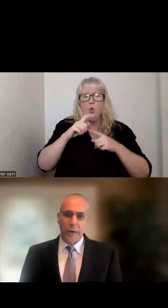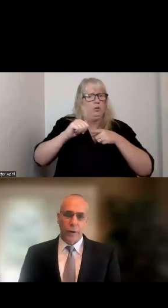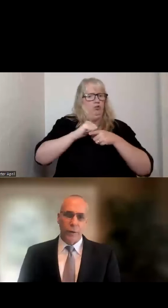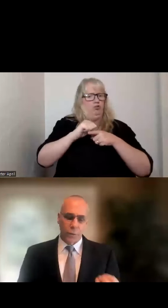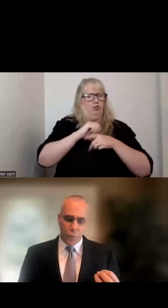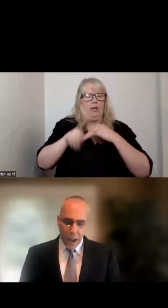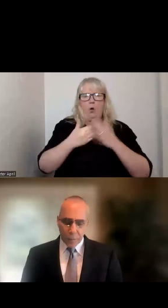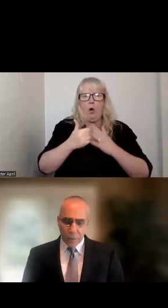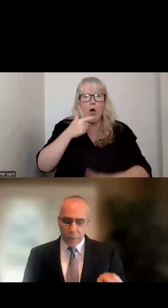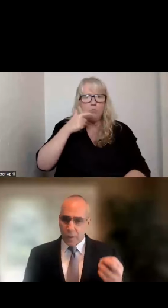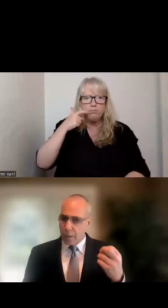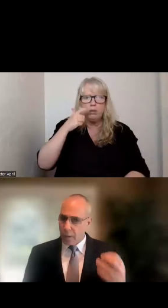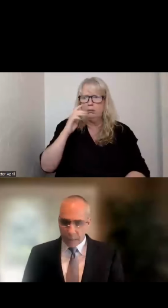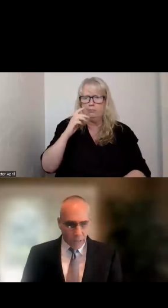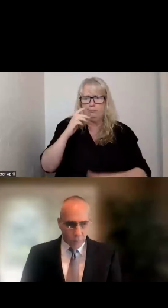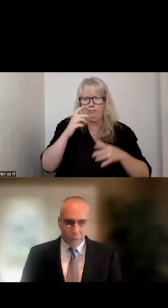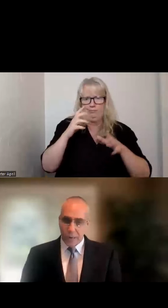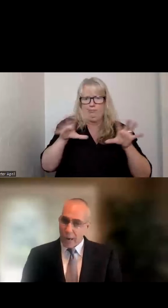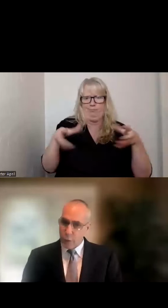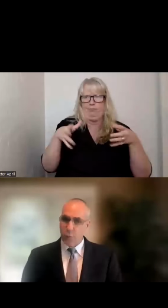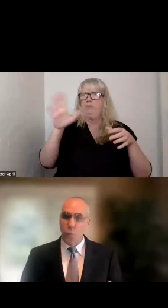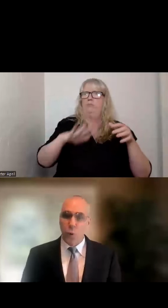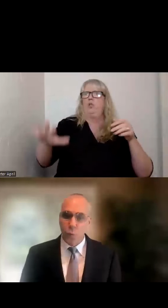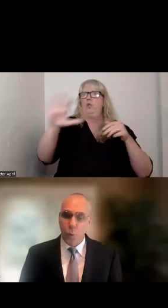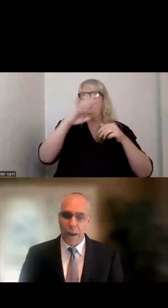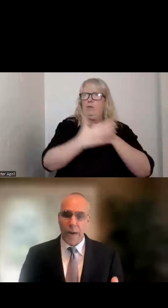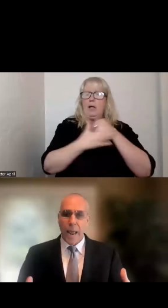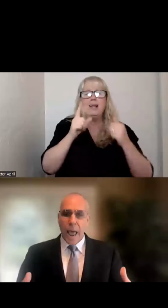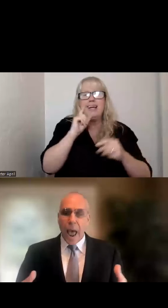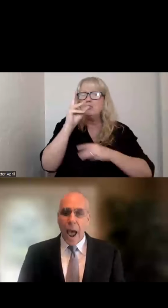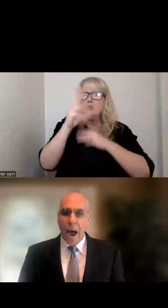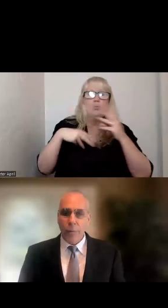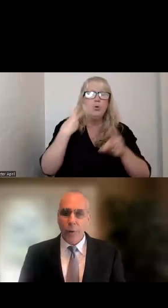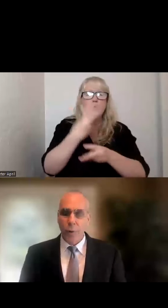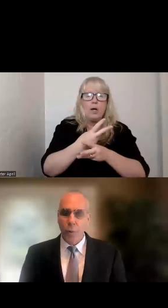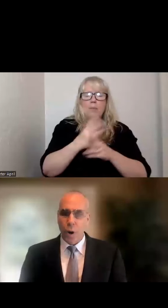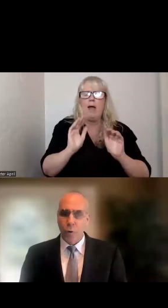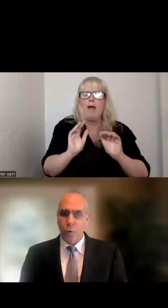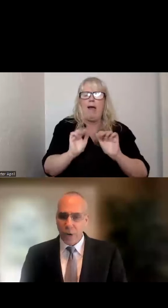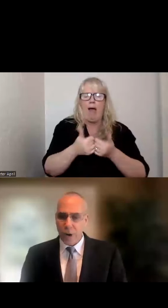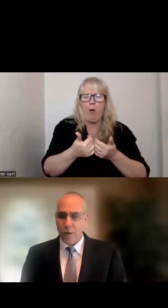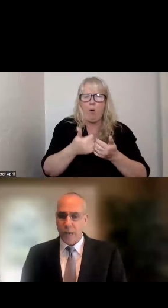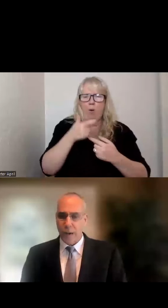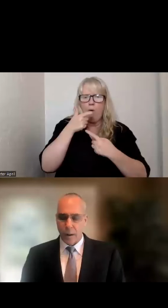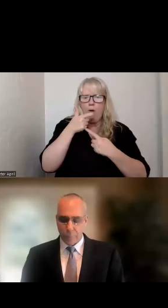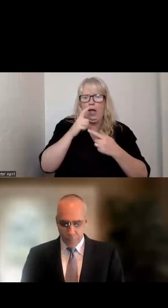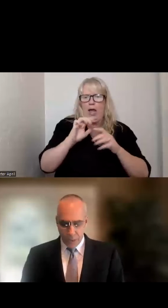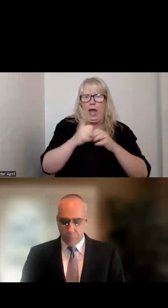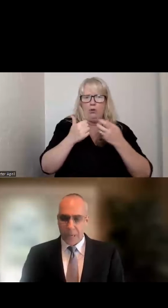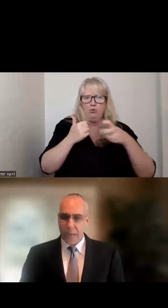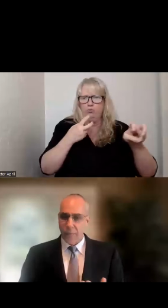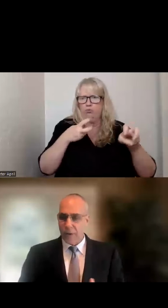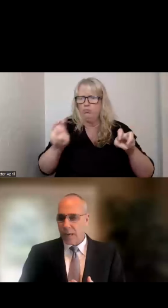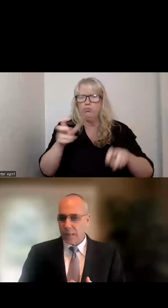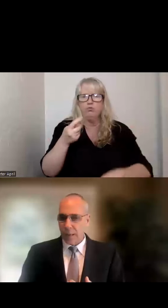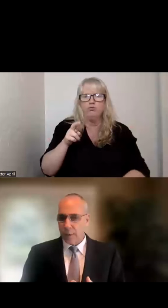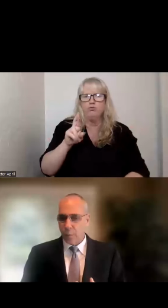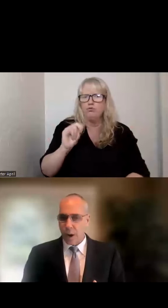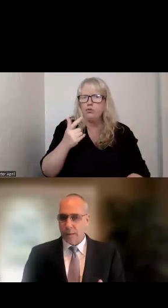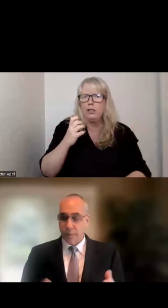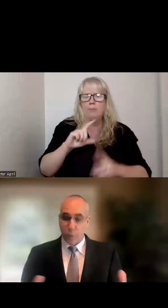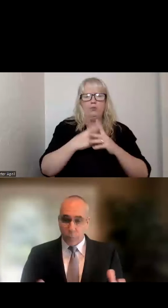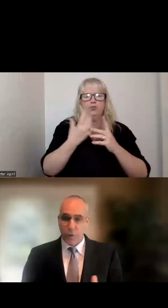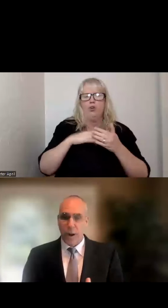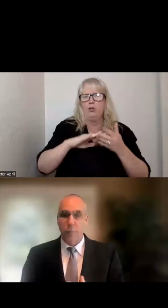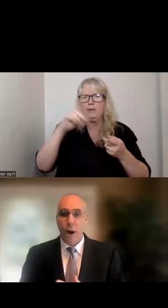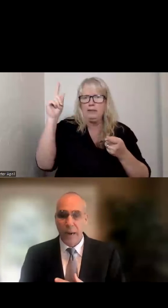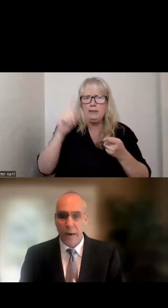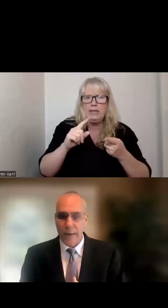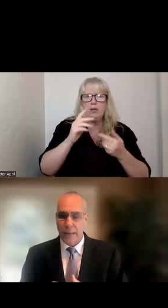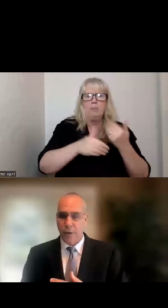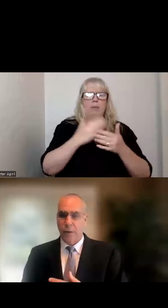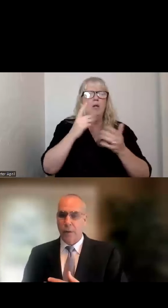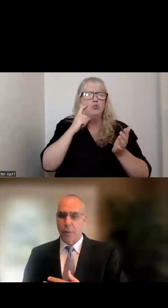TALKERS HOW TO TRIAGE THAT CALL. RECOGNIZE THEY ARE DEALING